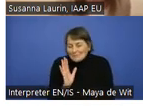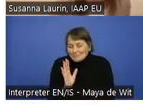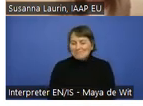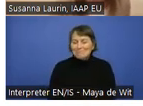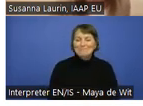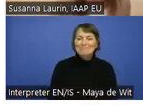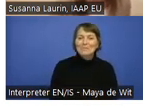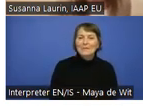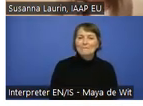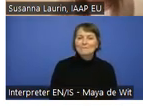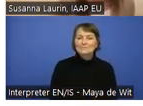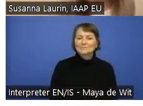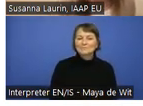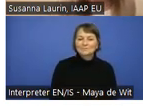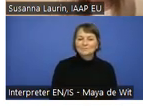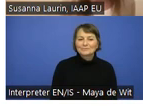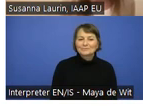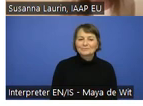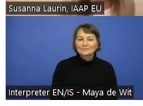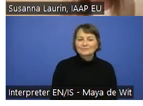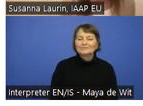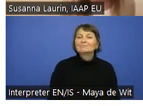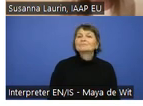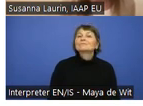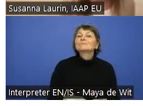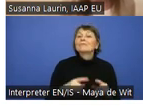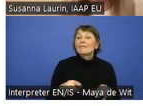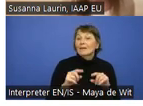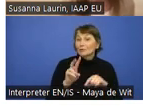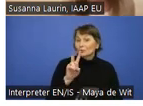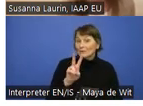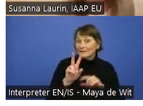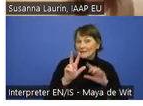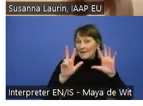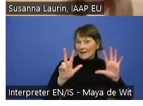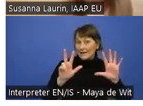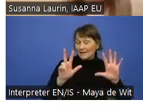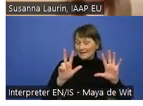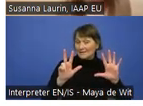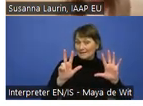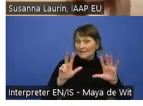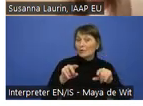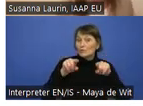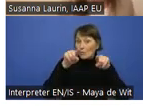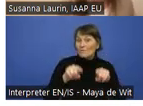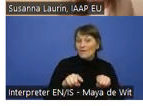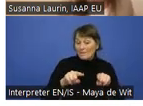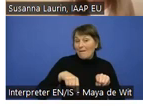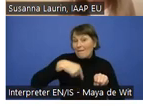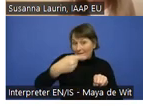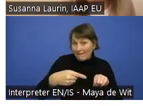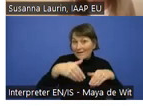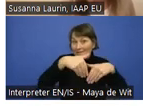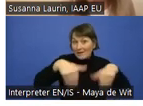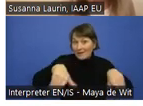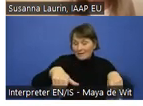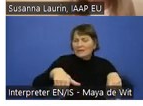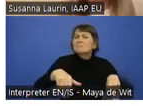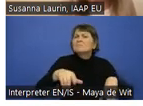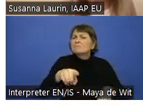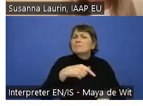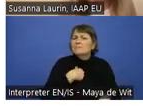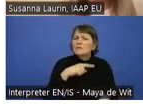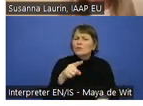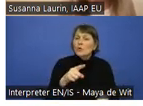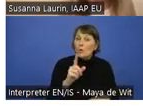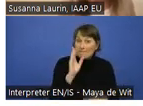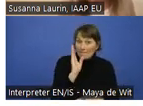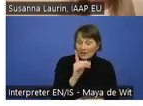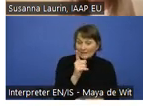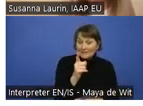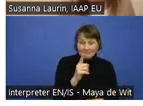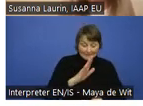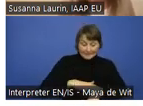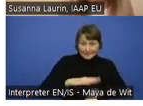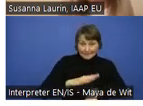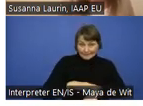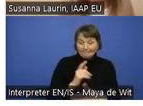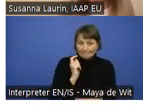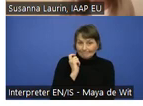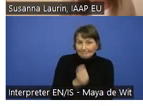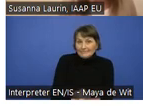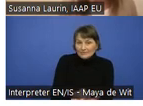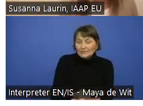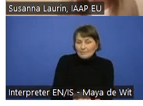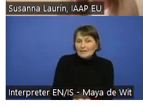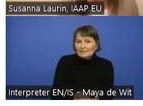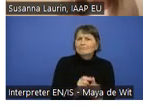I want to say Monday 28th November, that's the deadline to submit your topics for IAAP